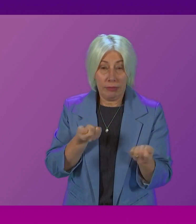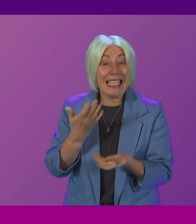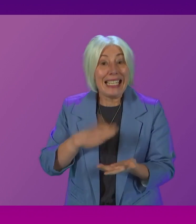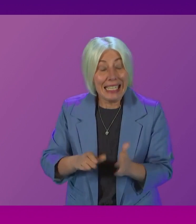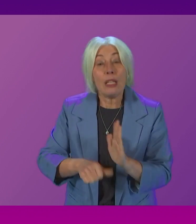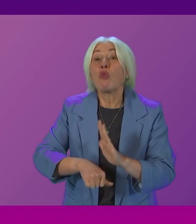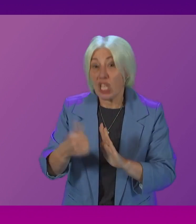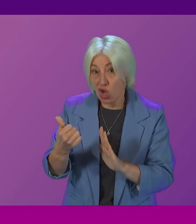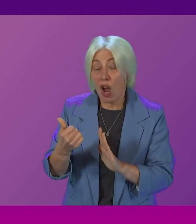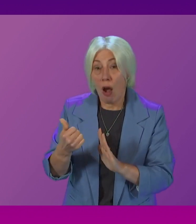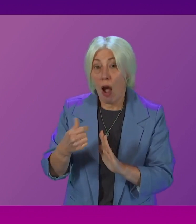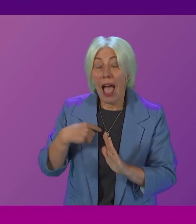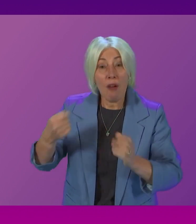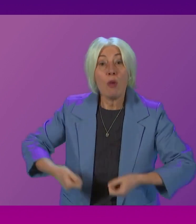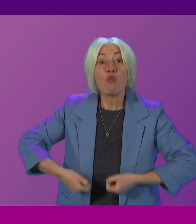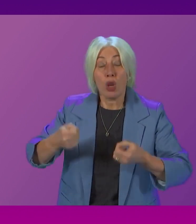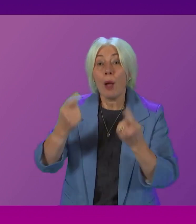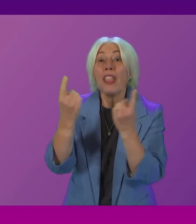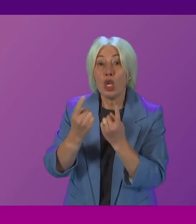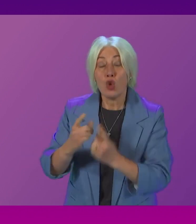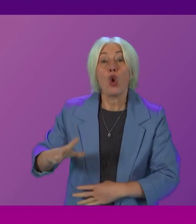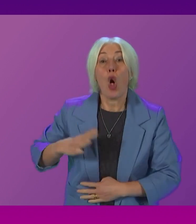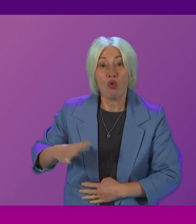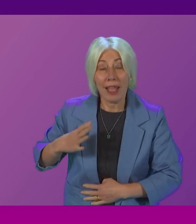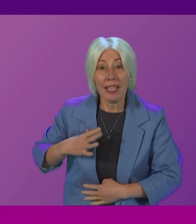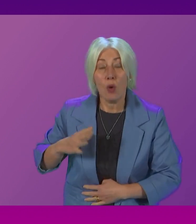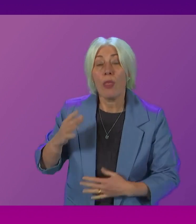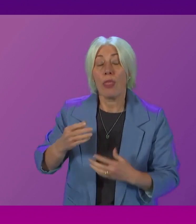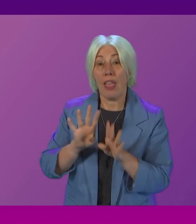I have already raised the matter with the Cabinet Secretary for Health and Social Care, who blamed